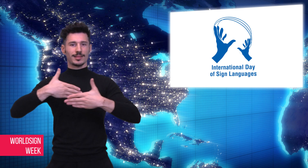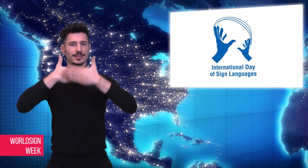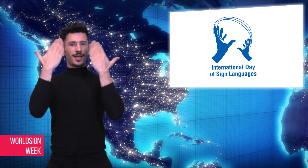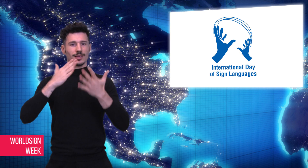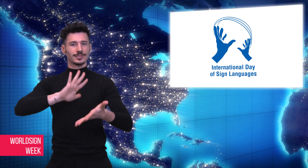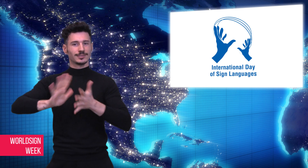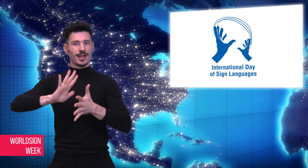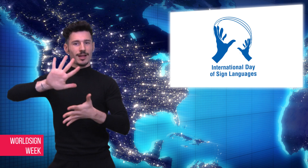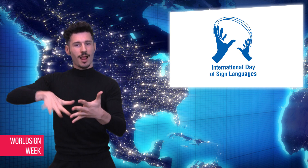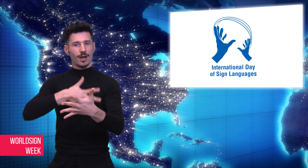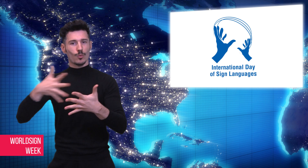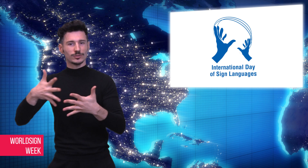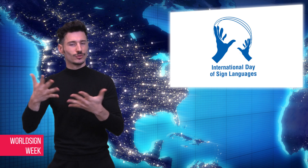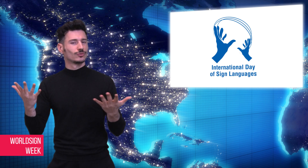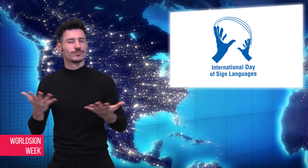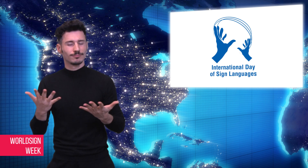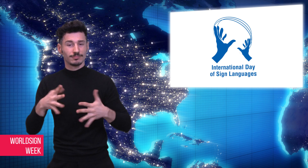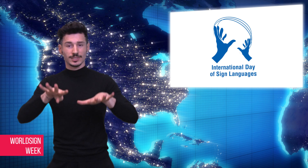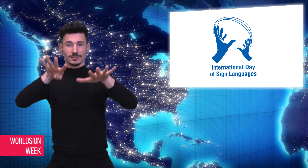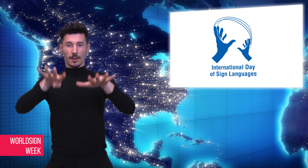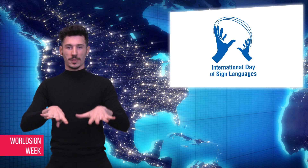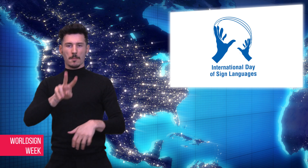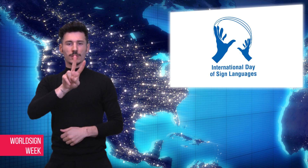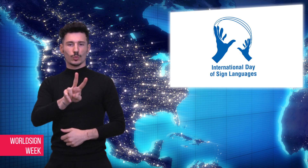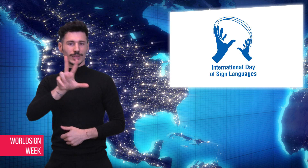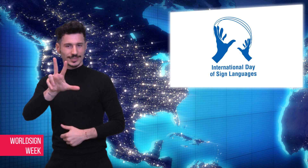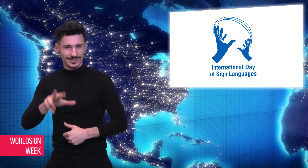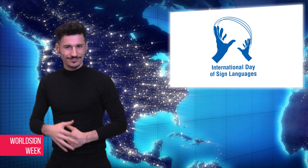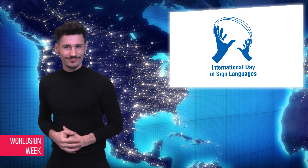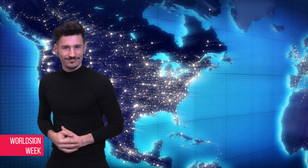the International Day of Sign Languages.